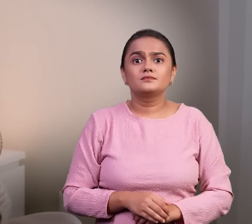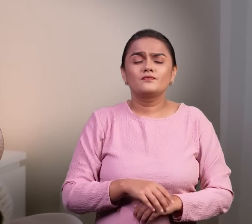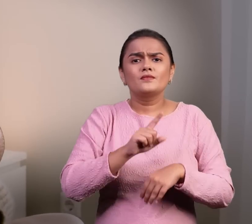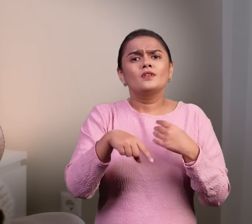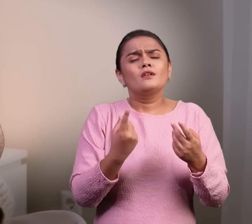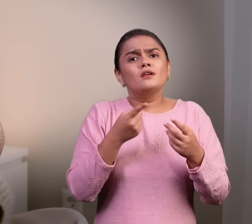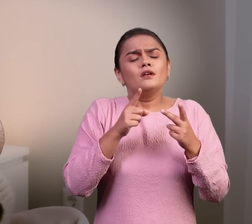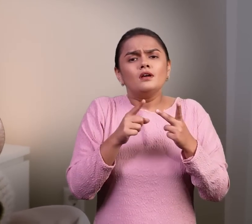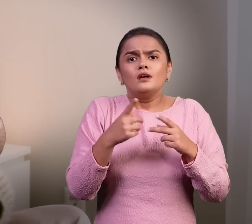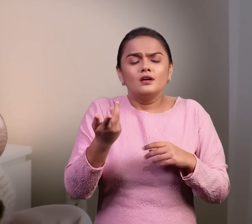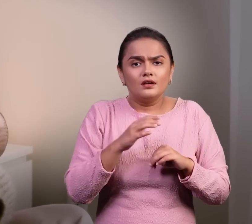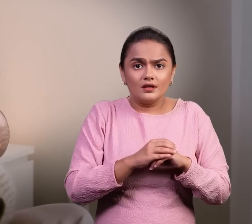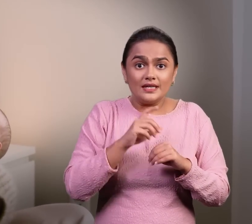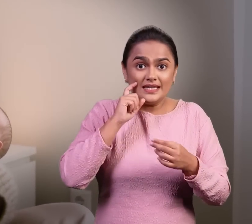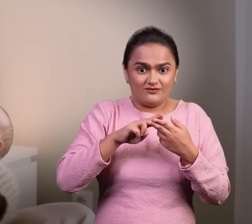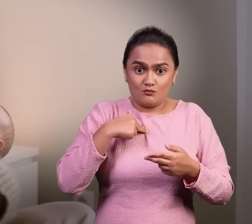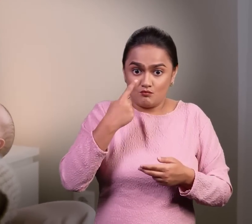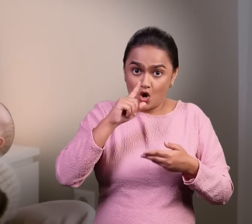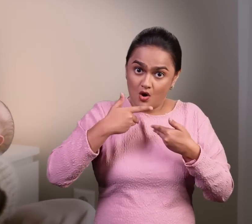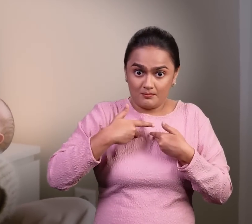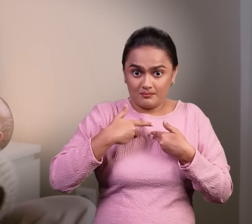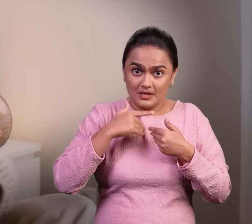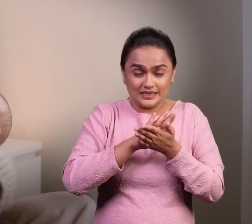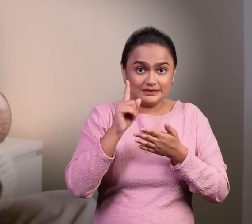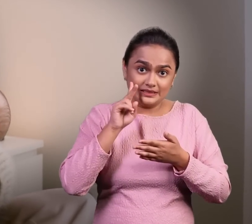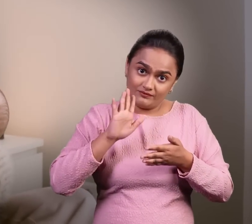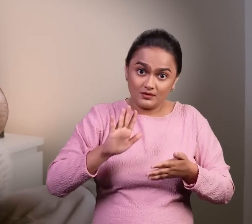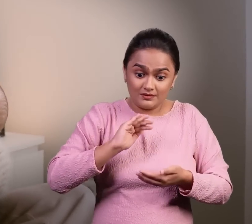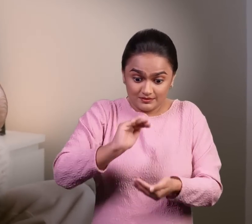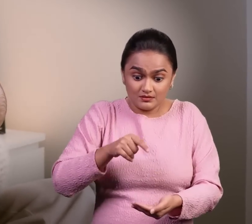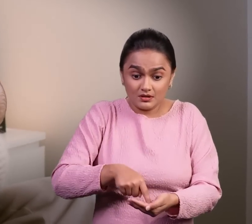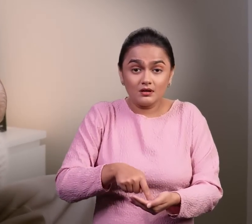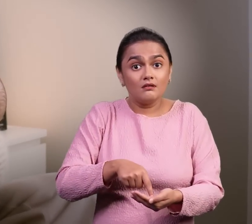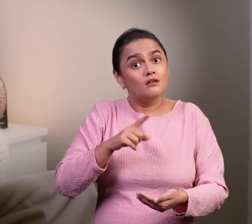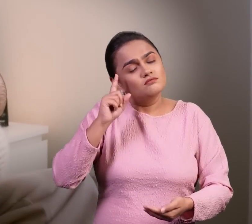One misconception is that if a mother is HIV-positive, her child will definitely be born HIV-positive.